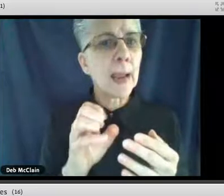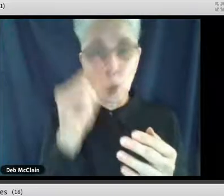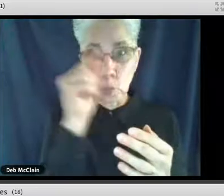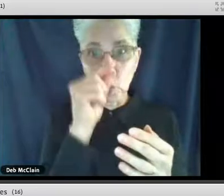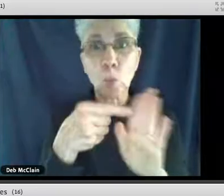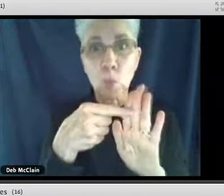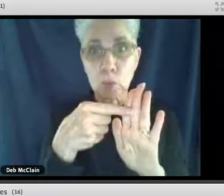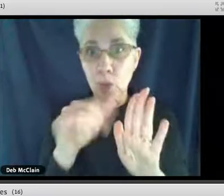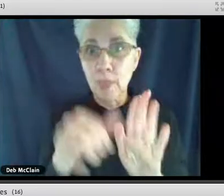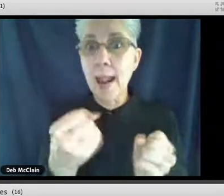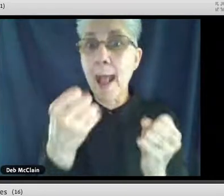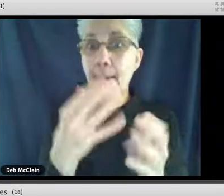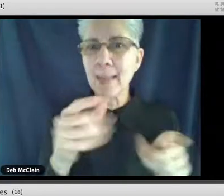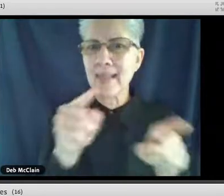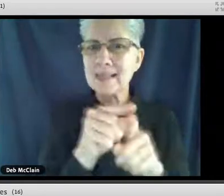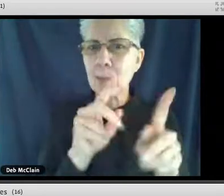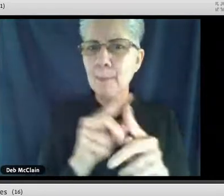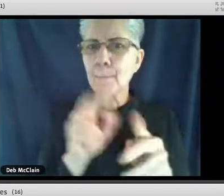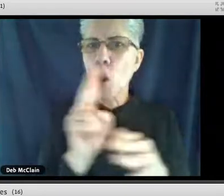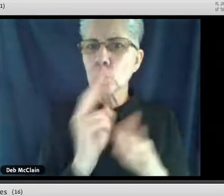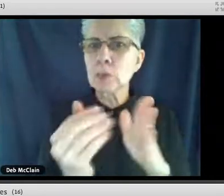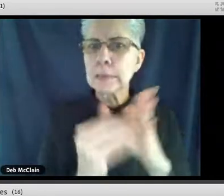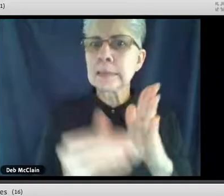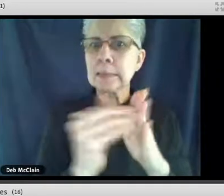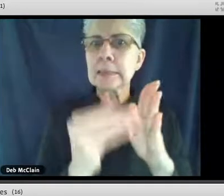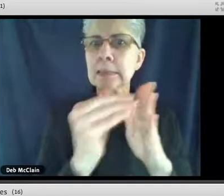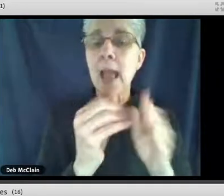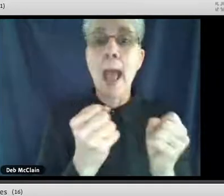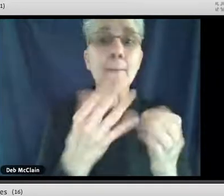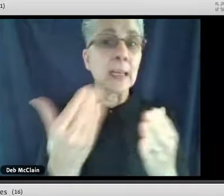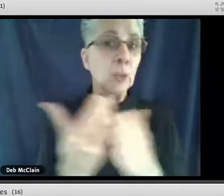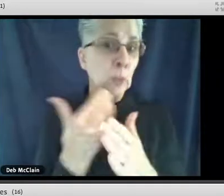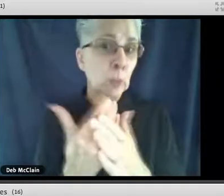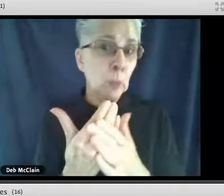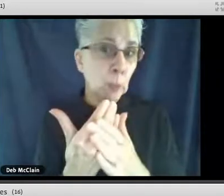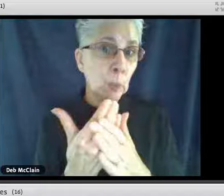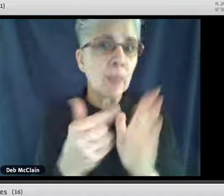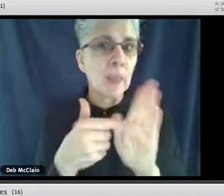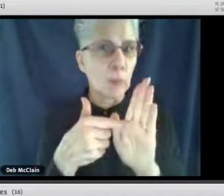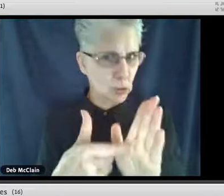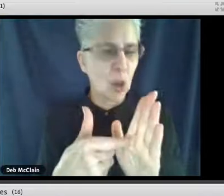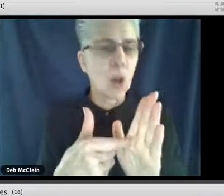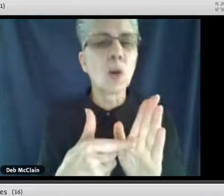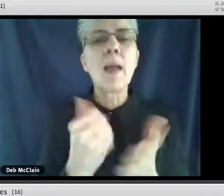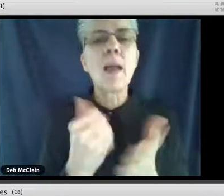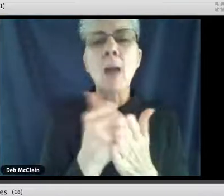How many of the same people are coming back? How many are new? And that will help you do that, and who's visiting your sites?